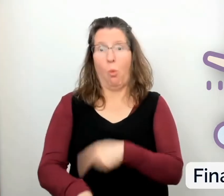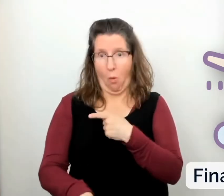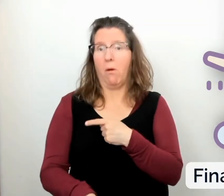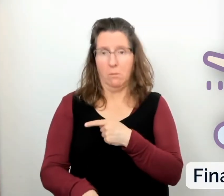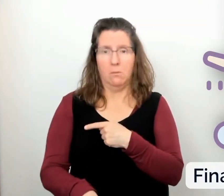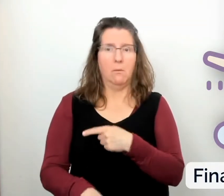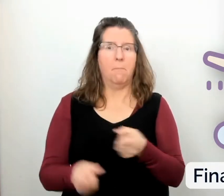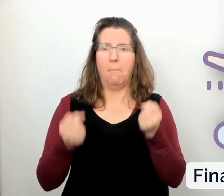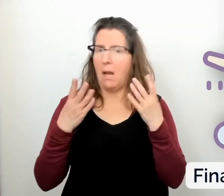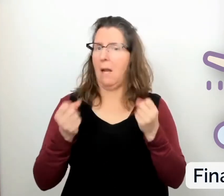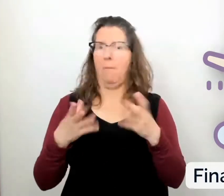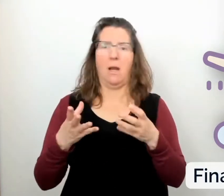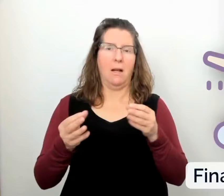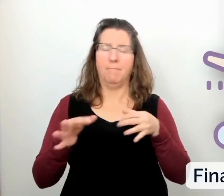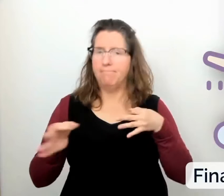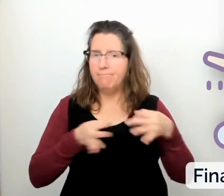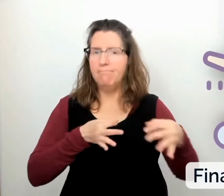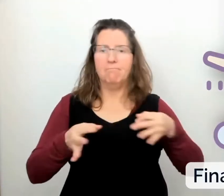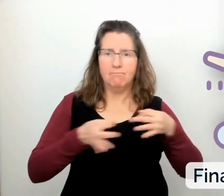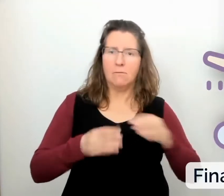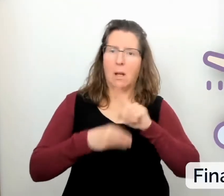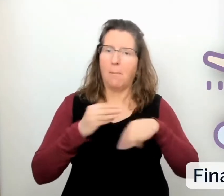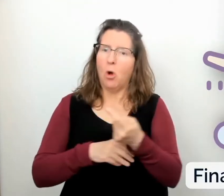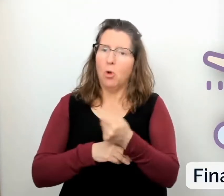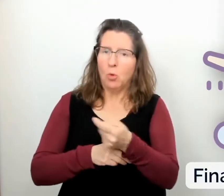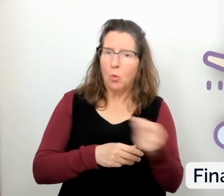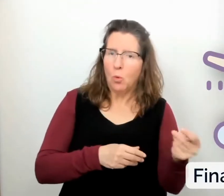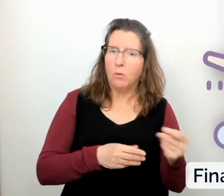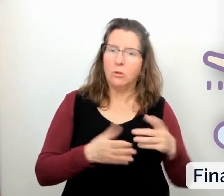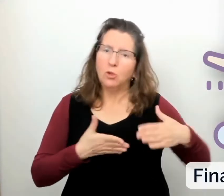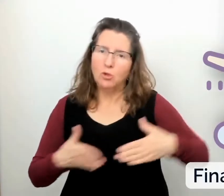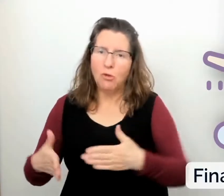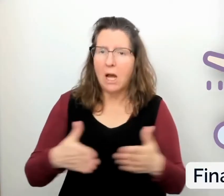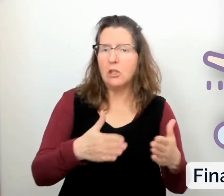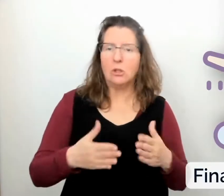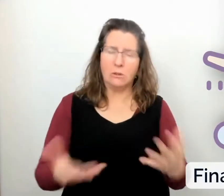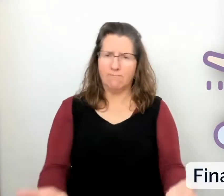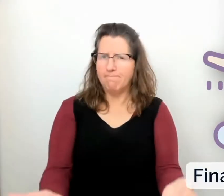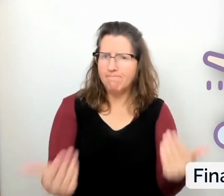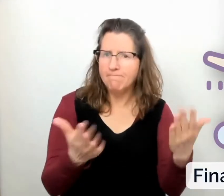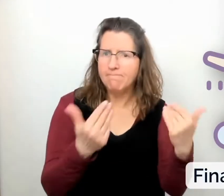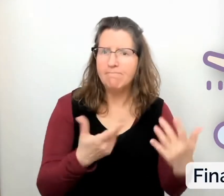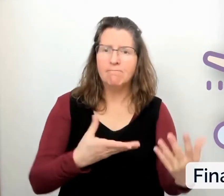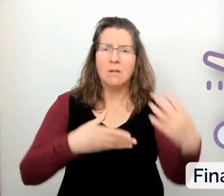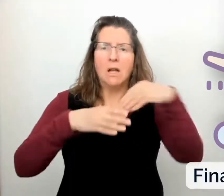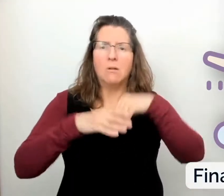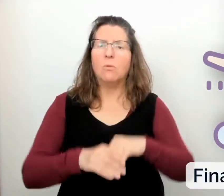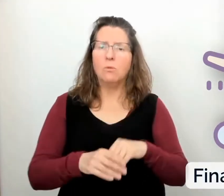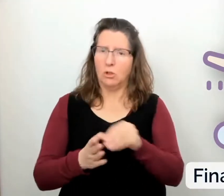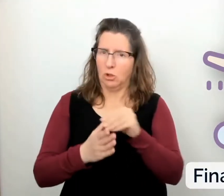I know it was a long lecture, and covered a lot of material regarding teaching tools, strategies and encouraging student engagement.